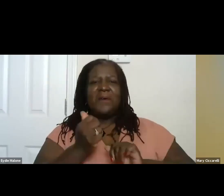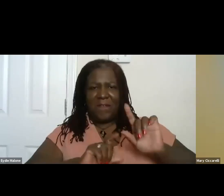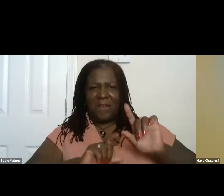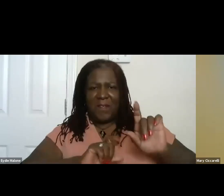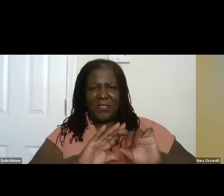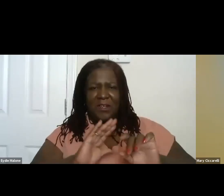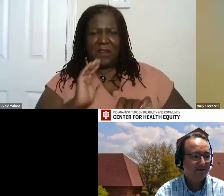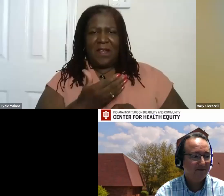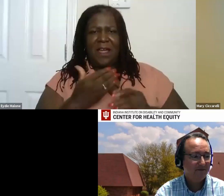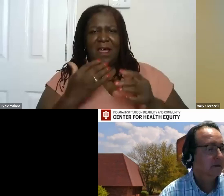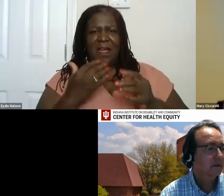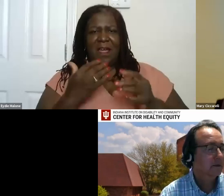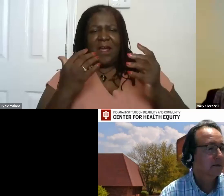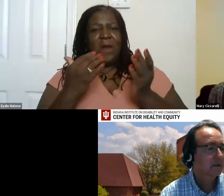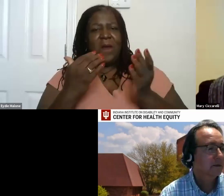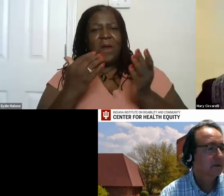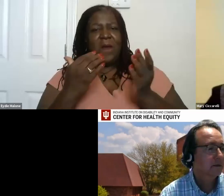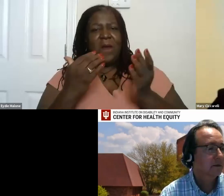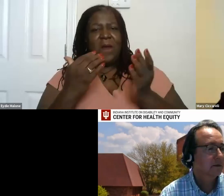to look to you, if there are more things we want to talk about.